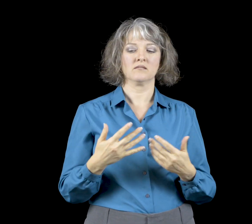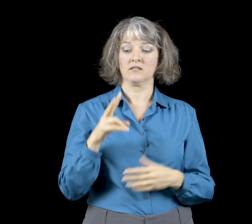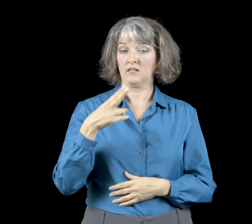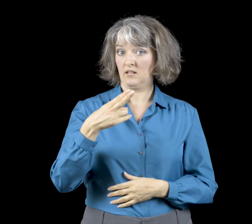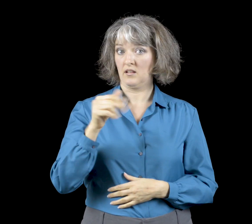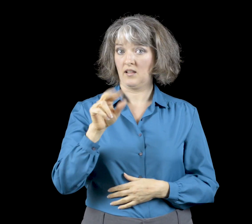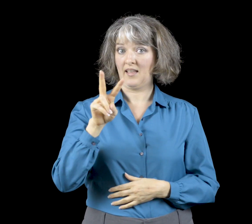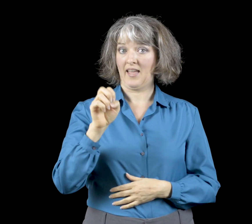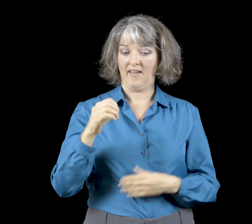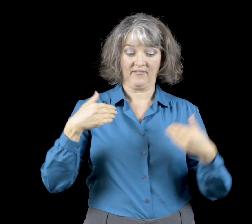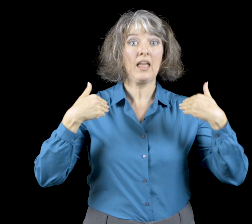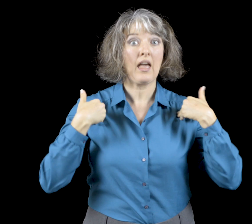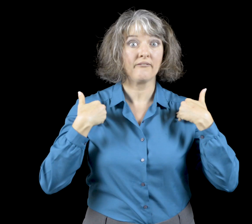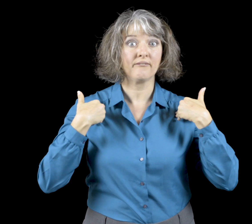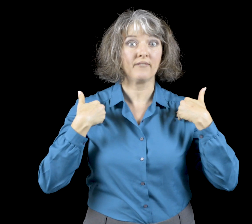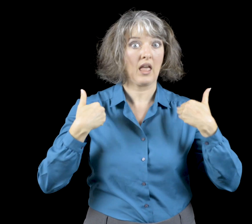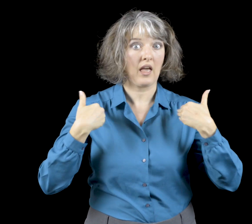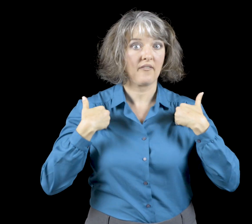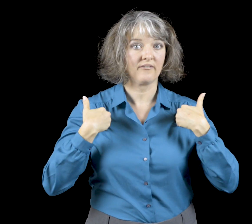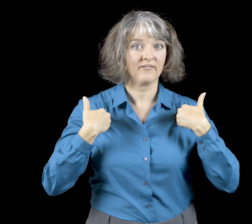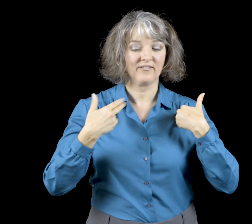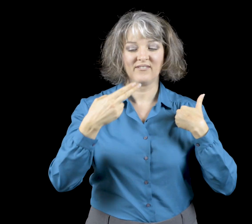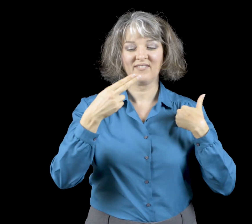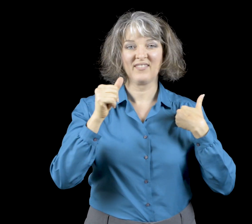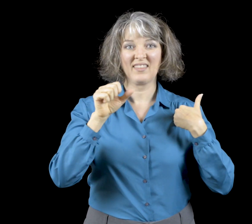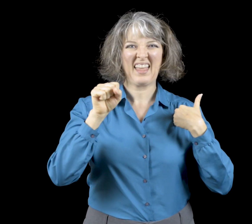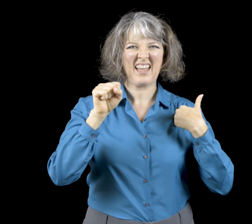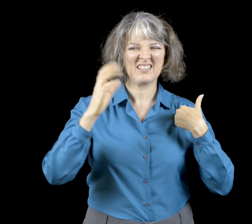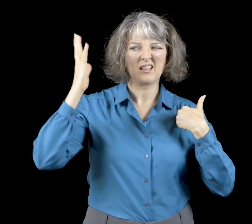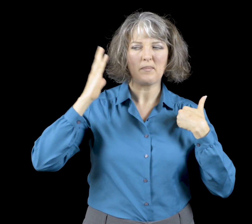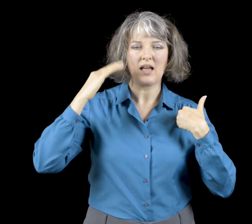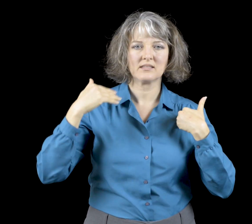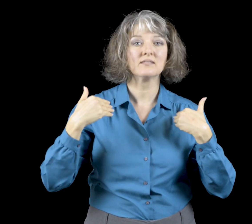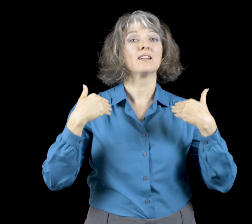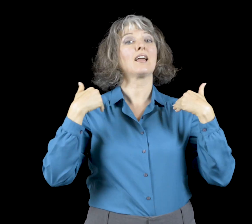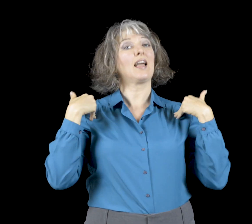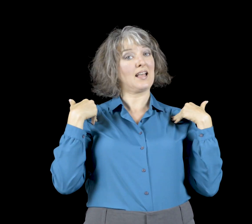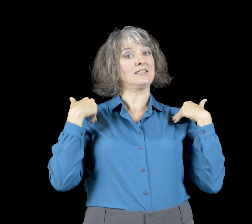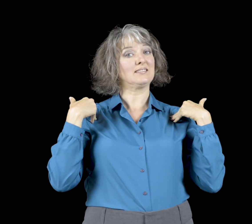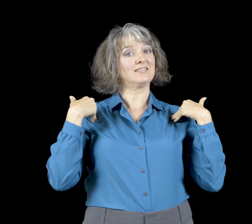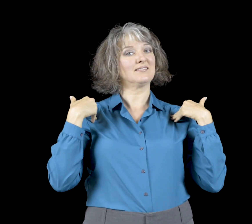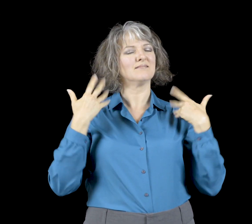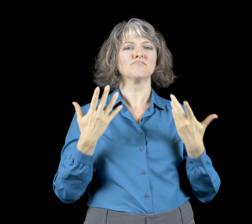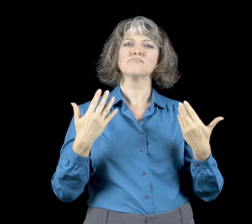H-A-V-E is in stationary position [present tense] H-A-S [leaning back is to show past tense]